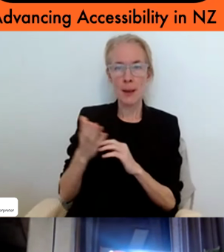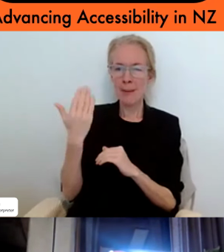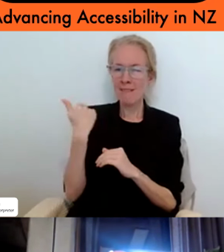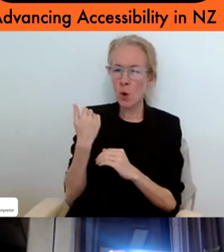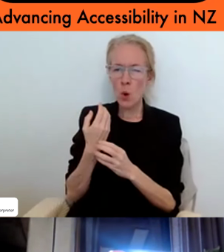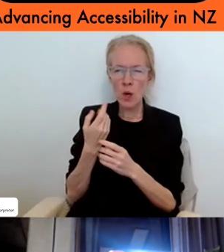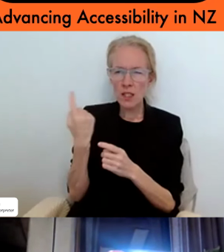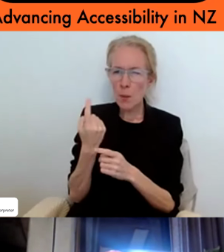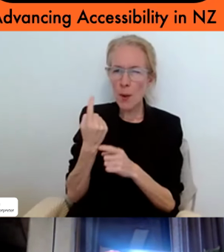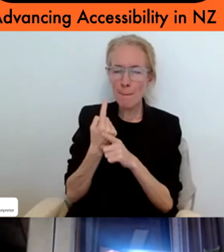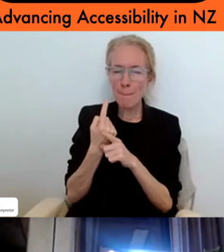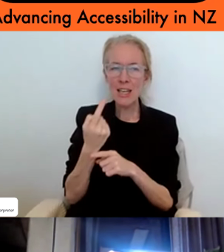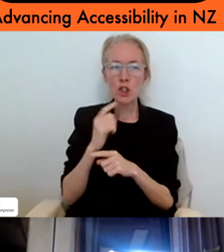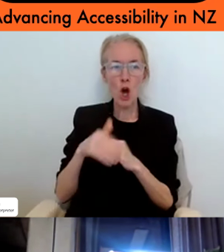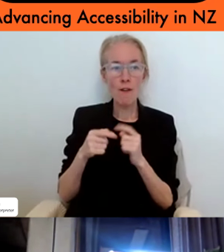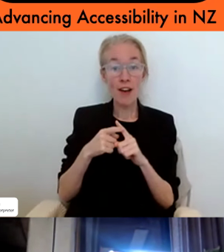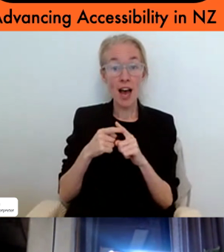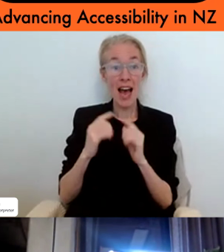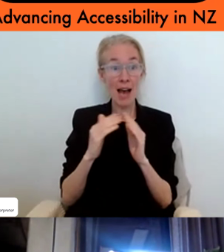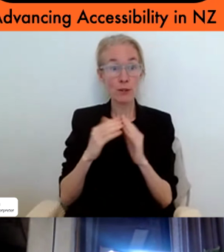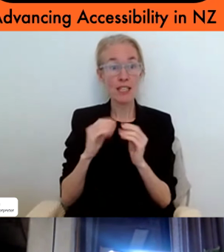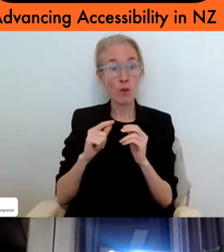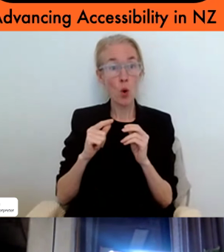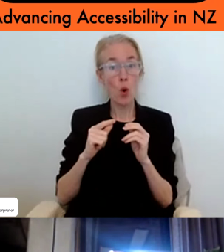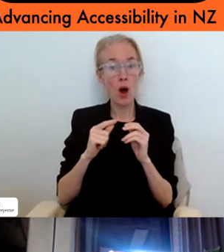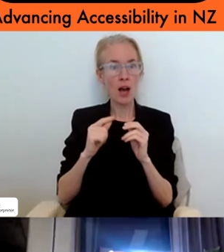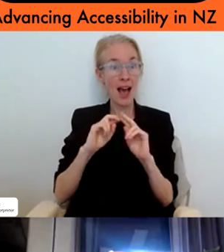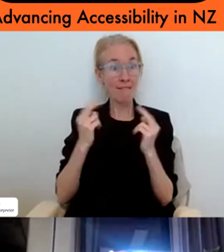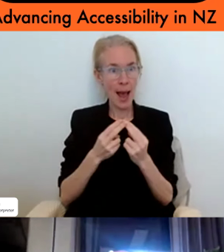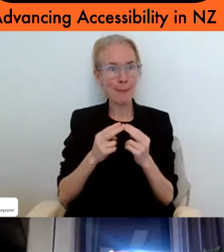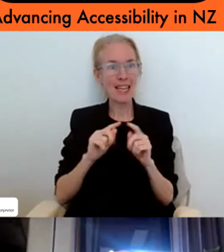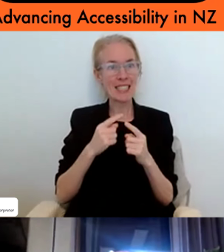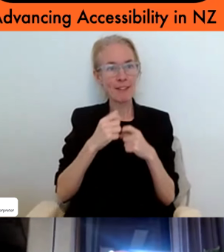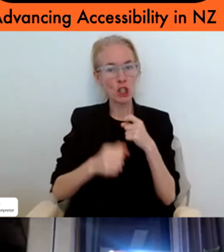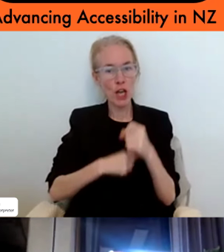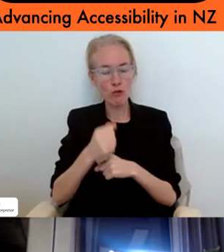with the government at the time. That's, I think, is a great idea;